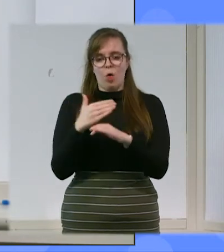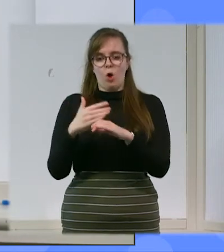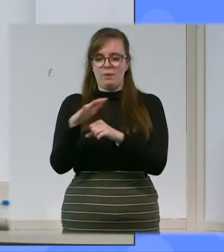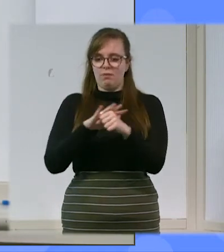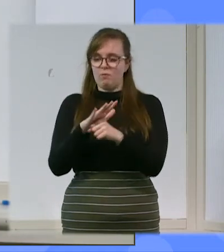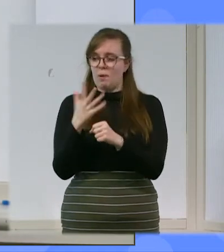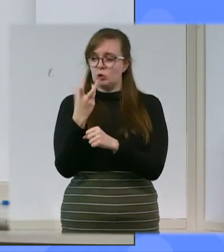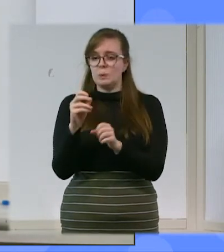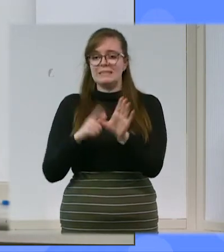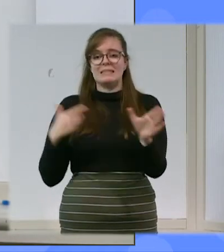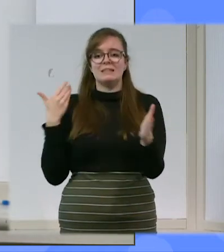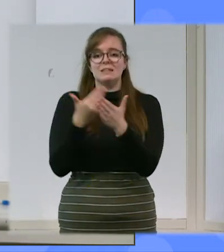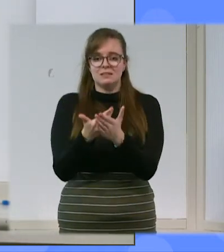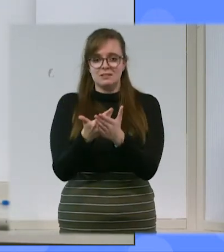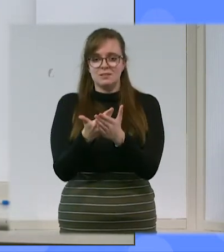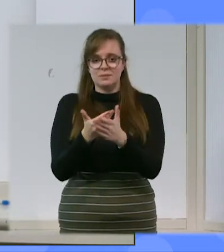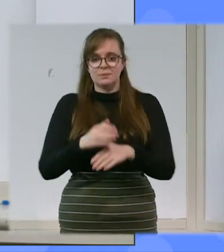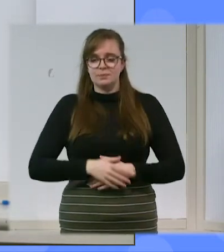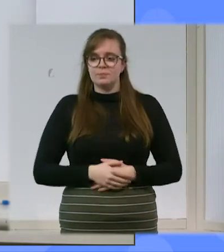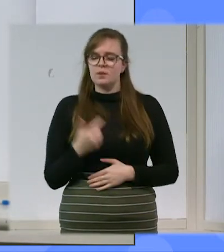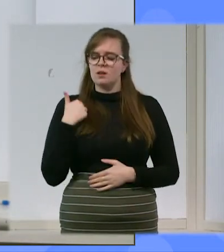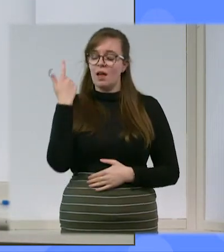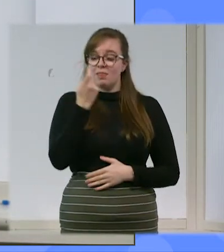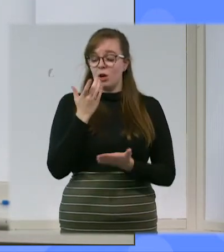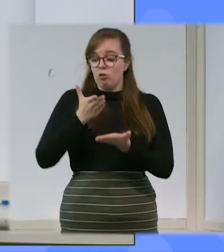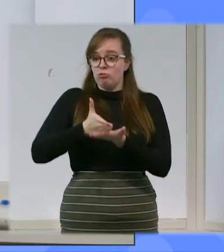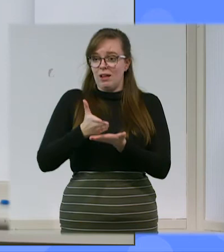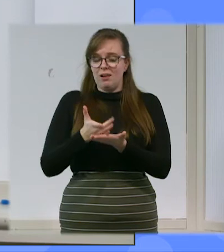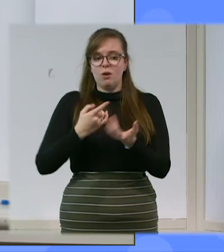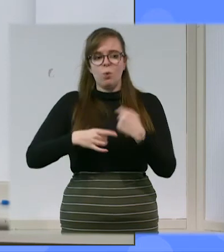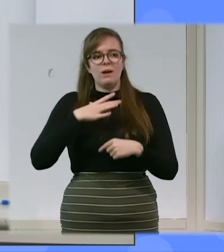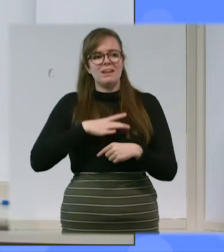years and I do think that fundamentally we need to think about how government